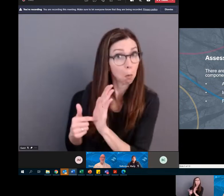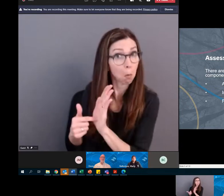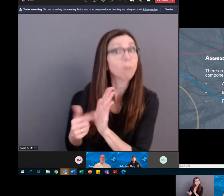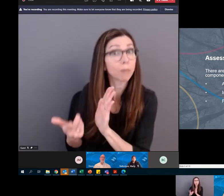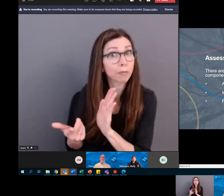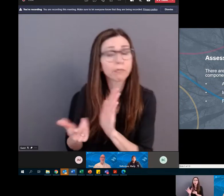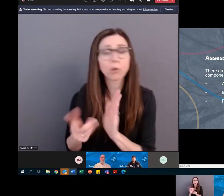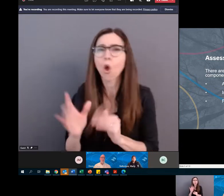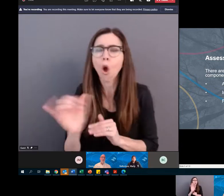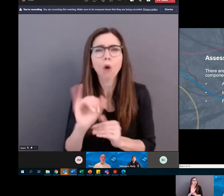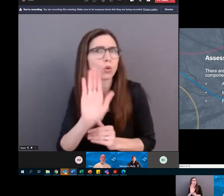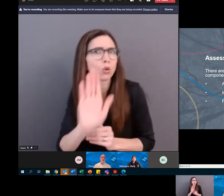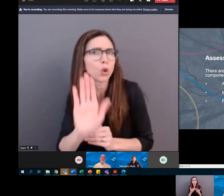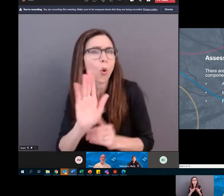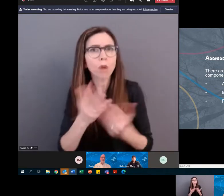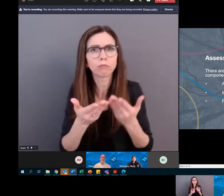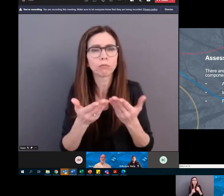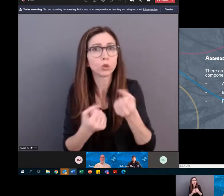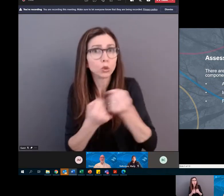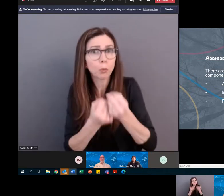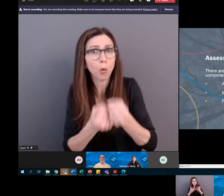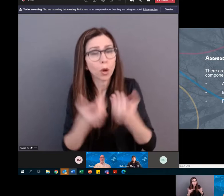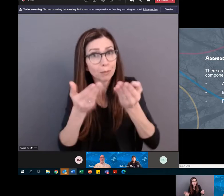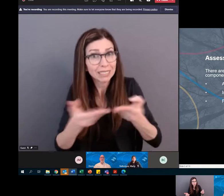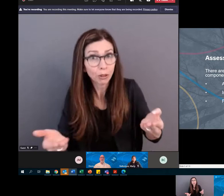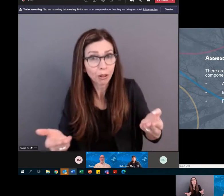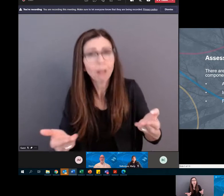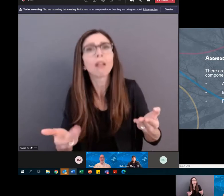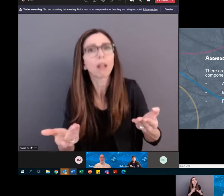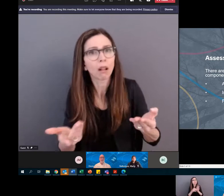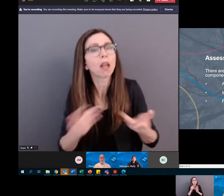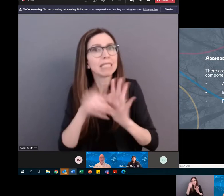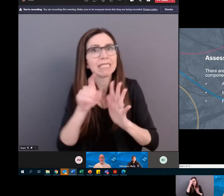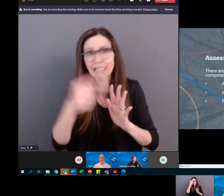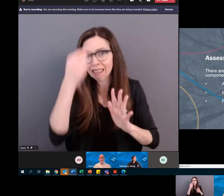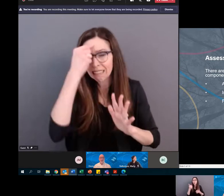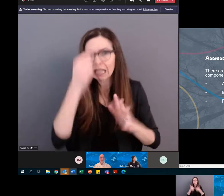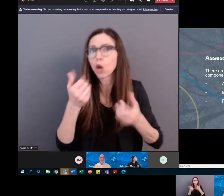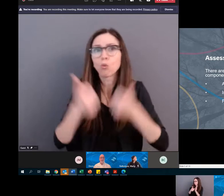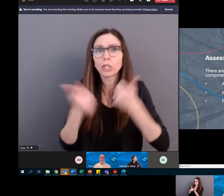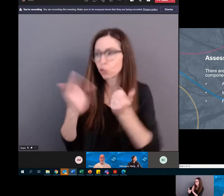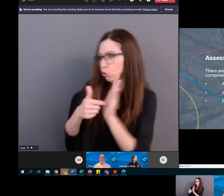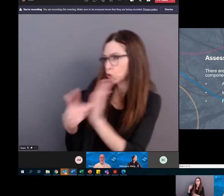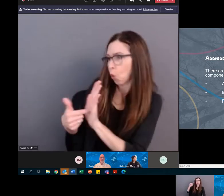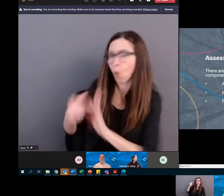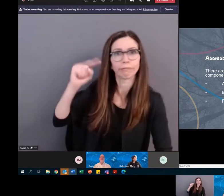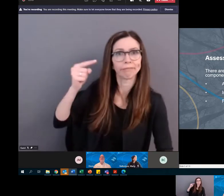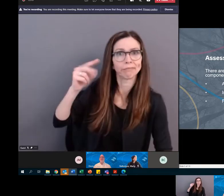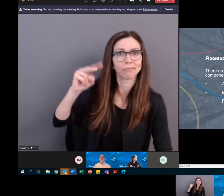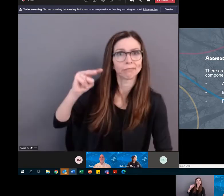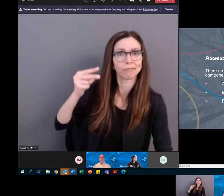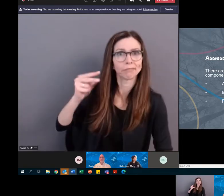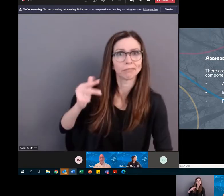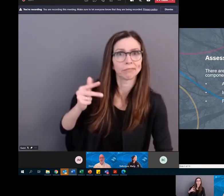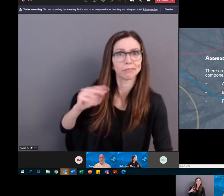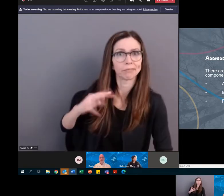material in the order you want them seen. When artistic merit is being assessed,